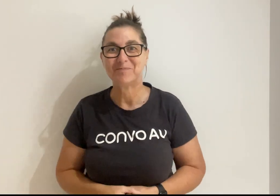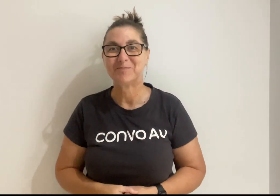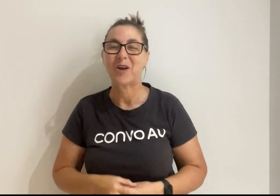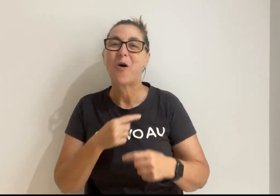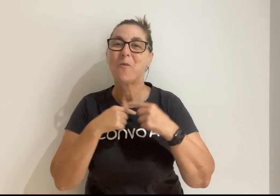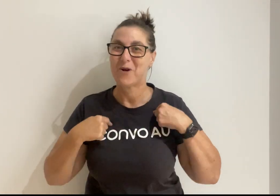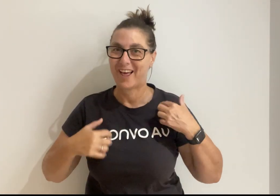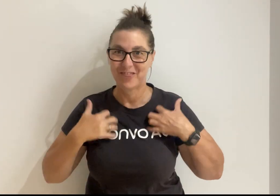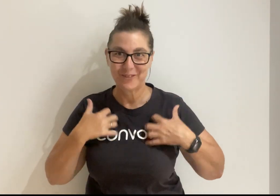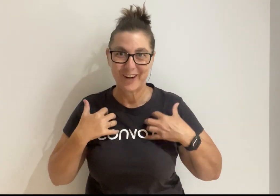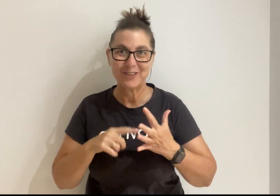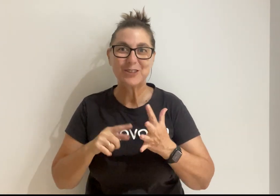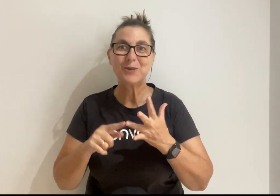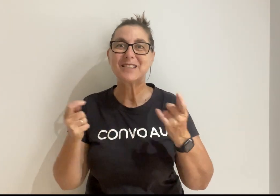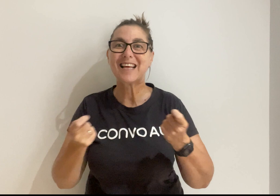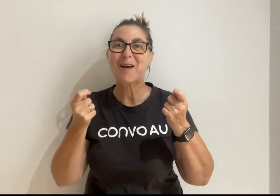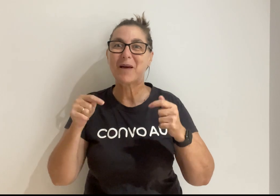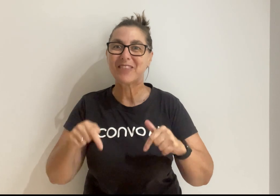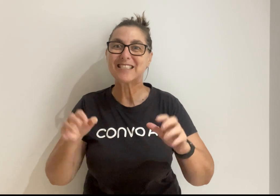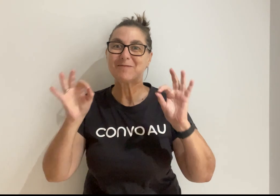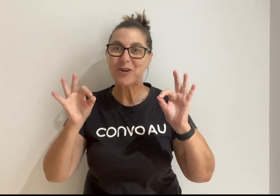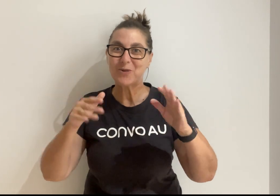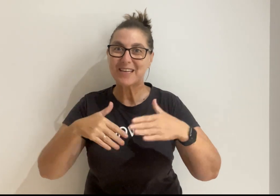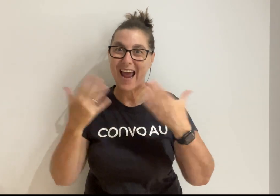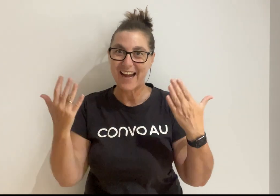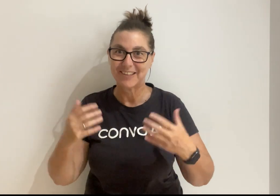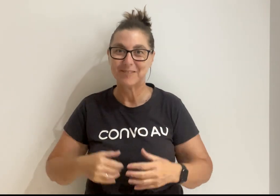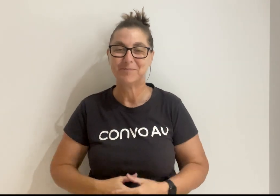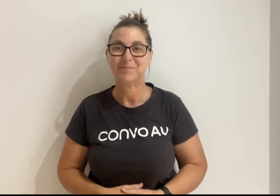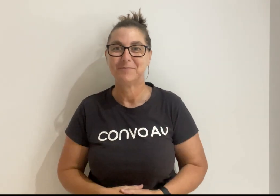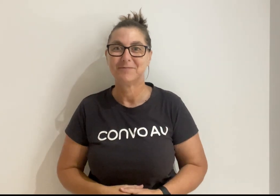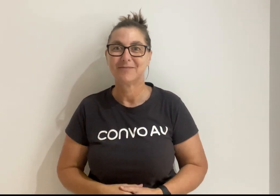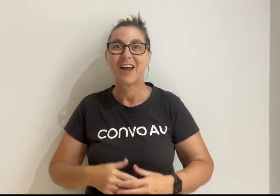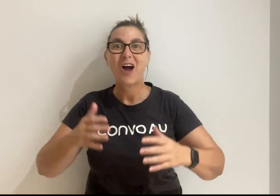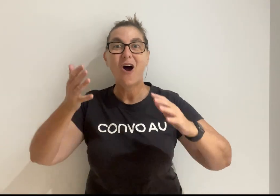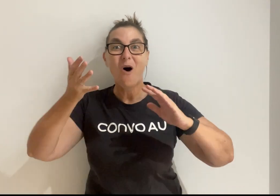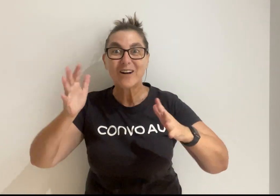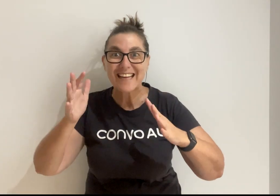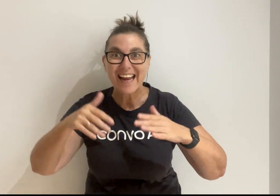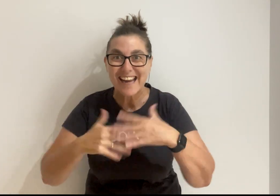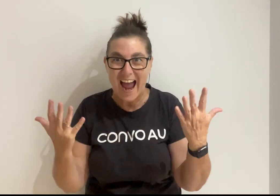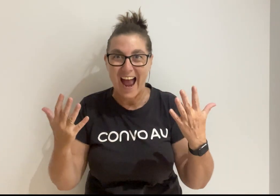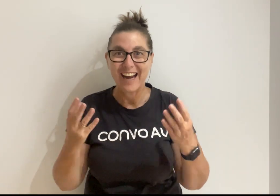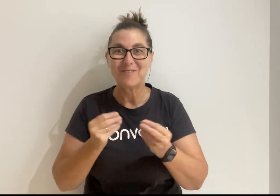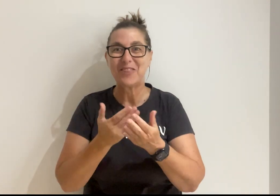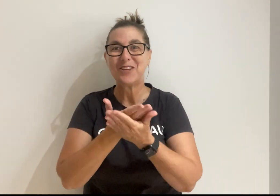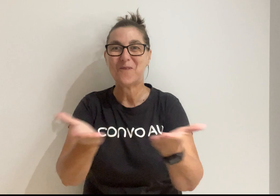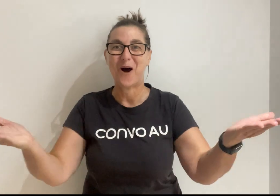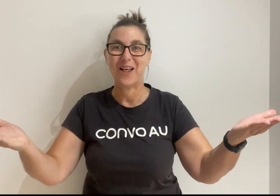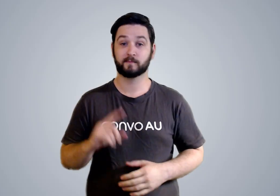We are thrilled to celebrate this wonderful day, Auslan Day, with you!